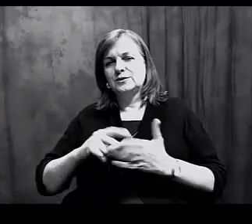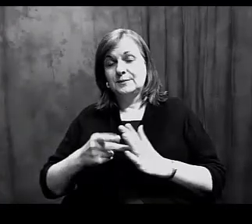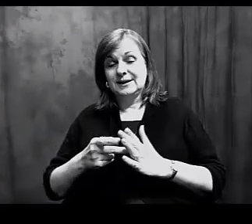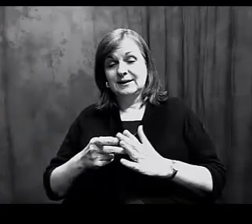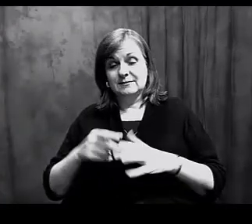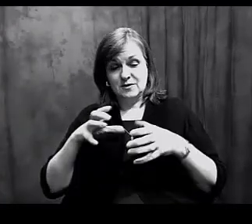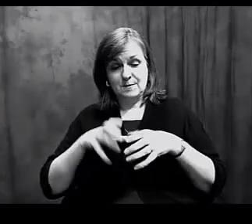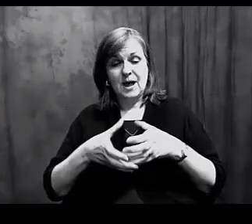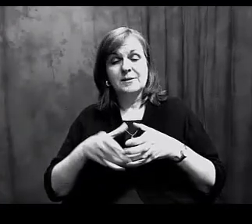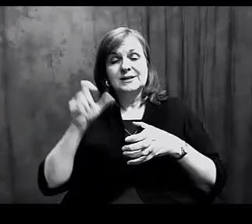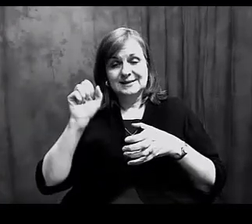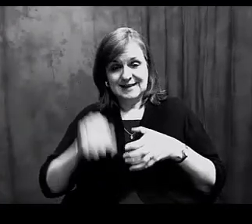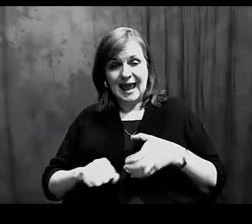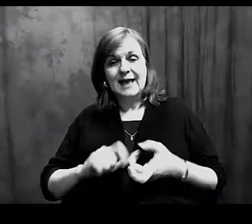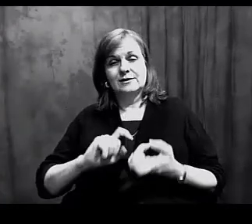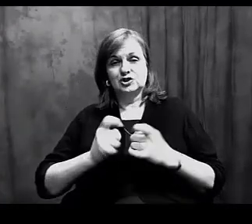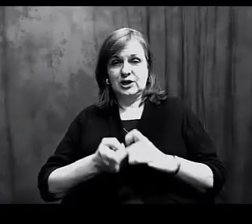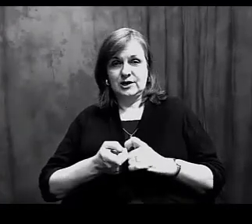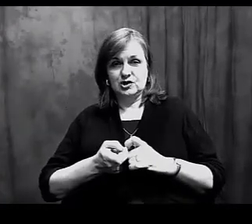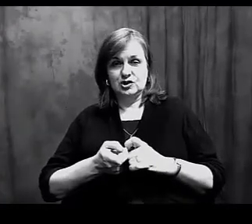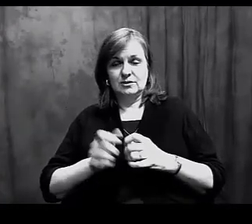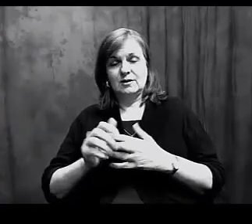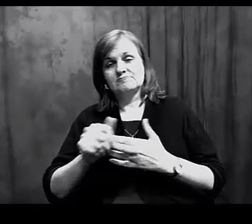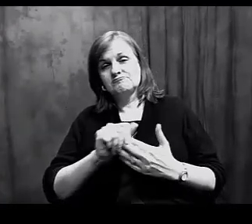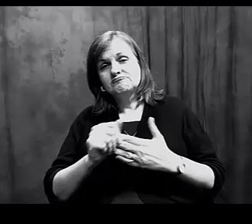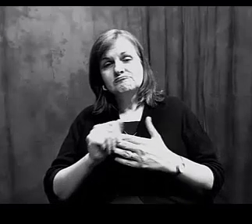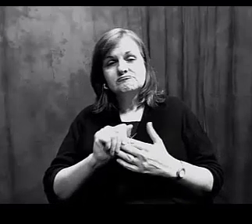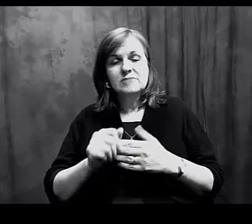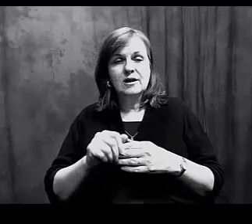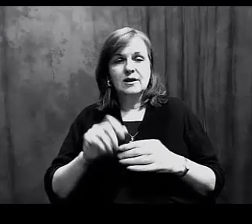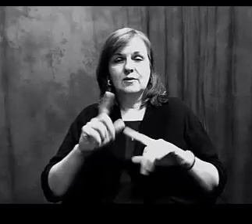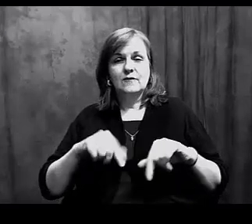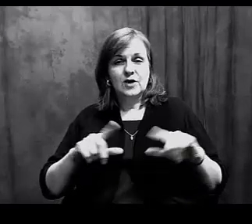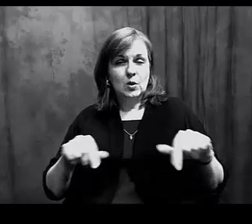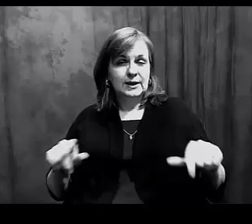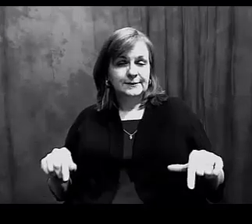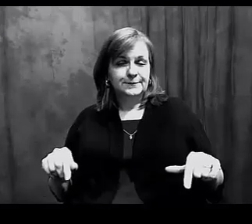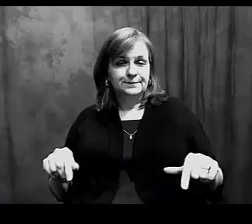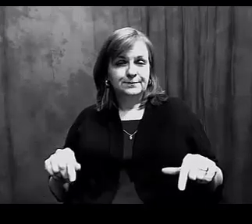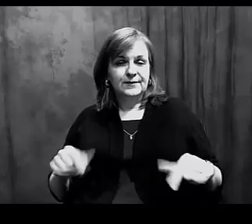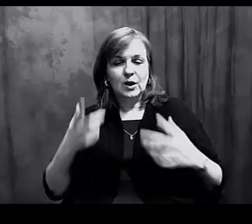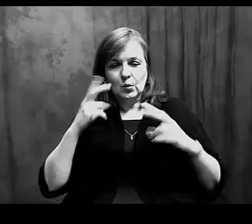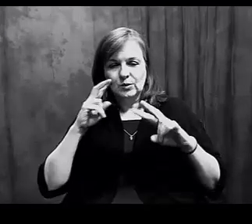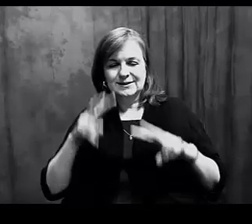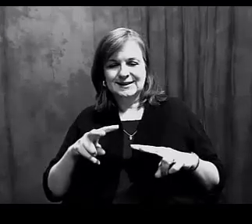meaning that they can change and are variable